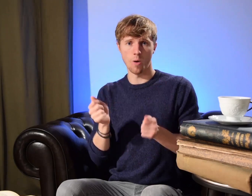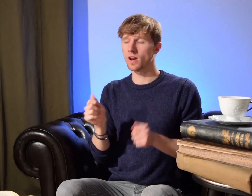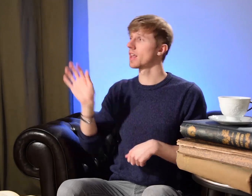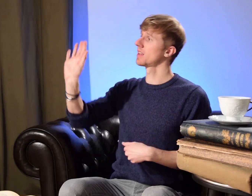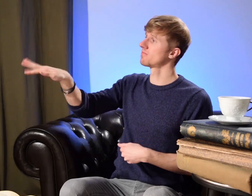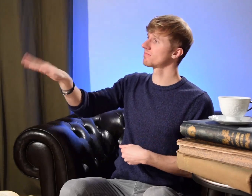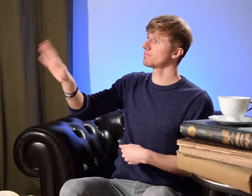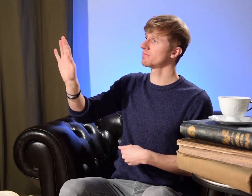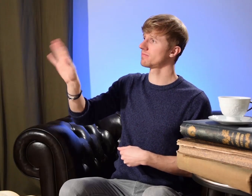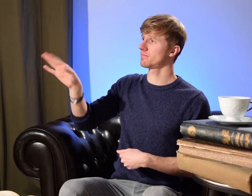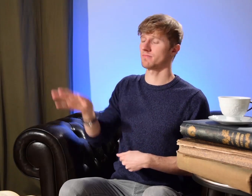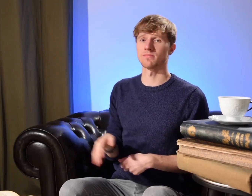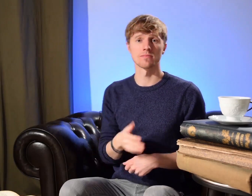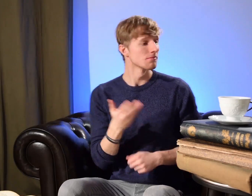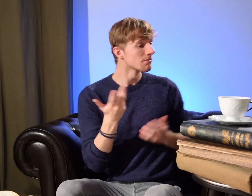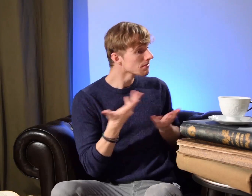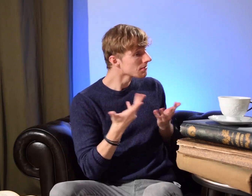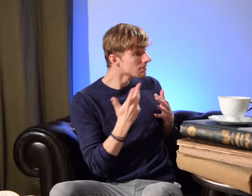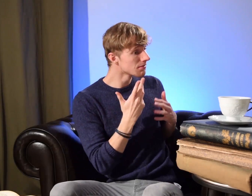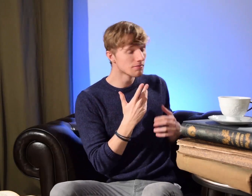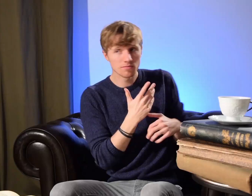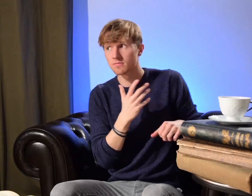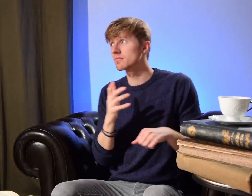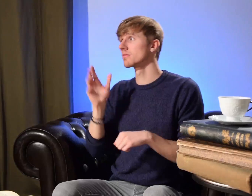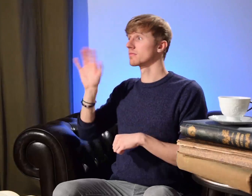The girl said to Mother Hulda: